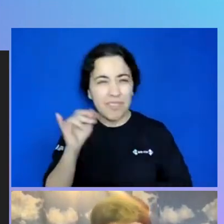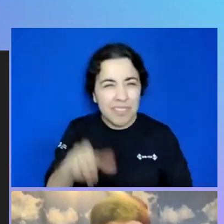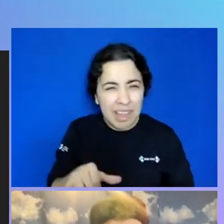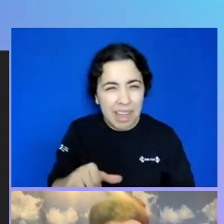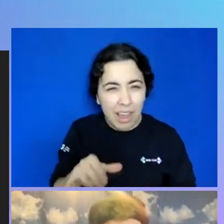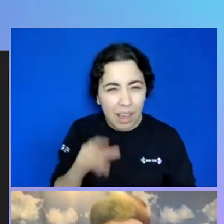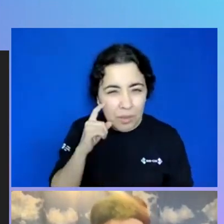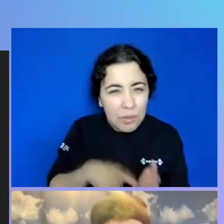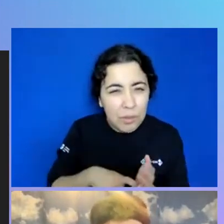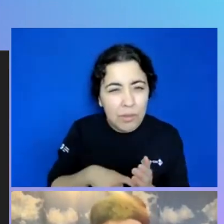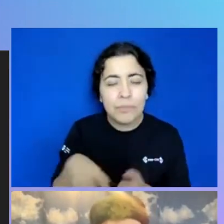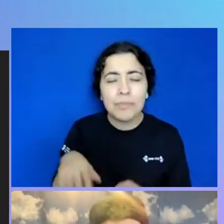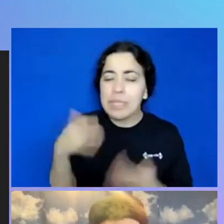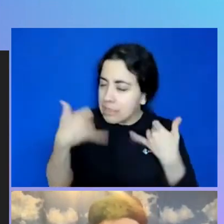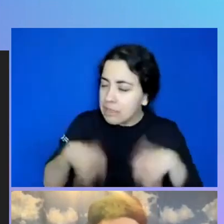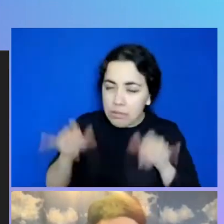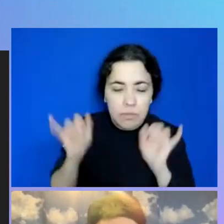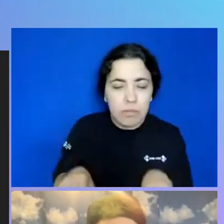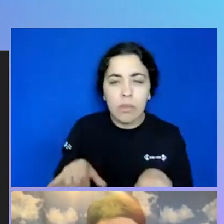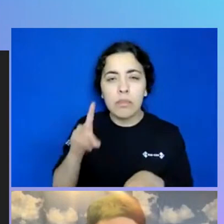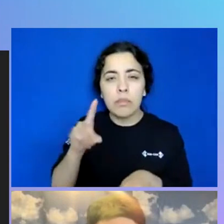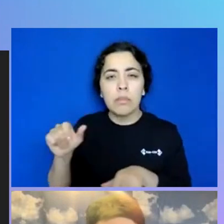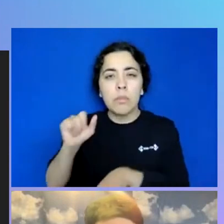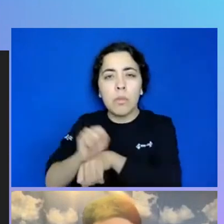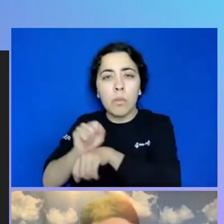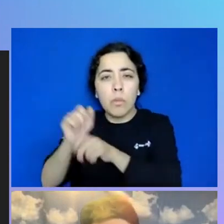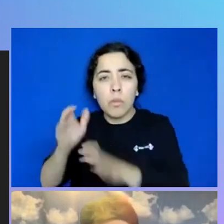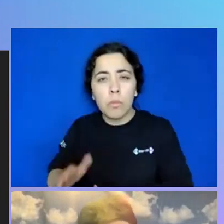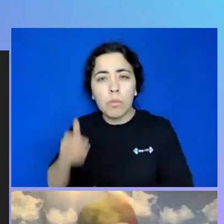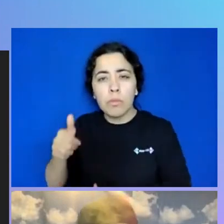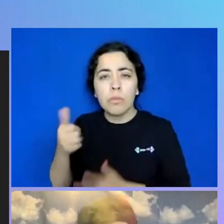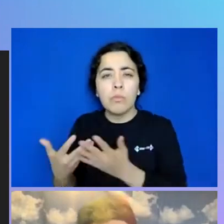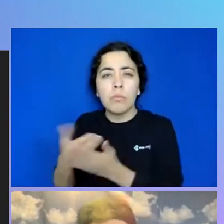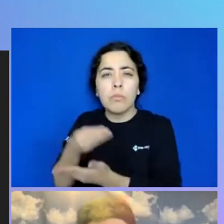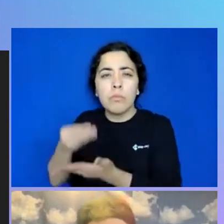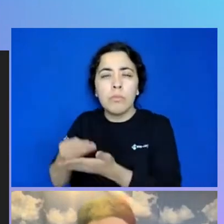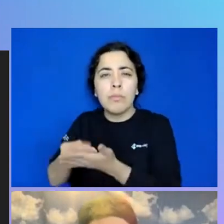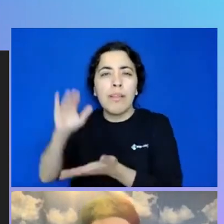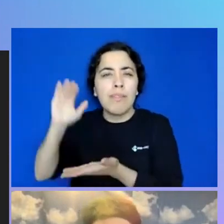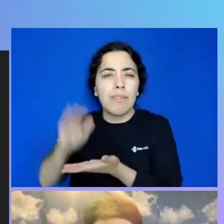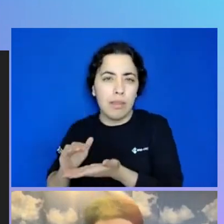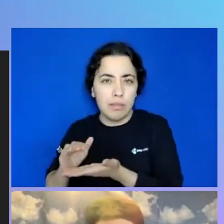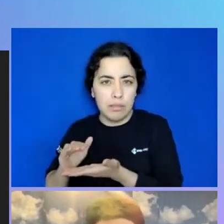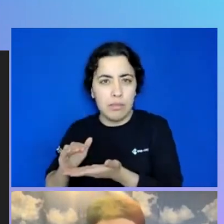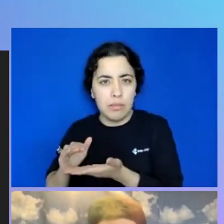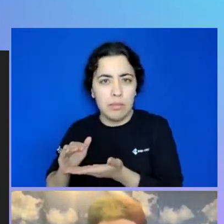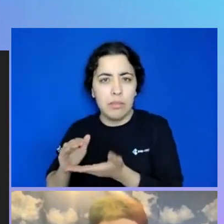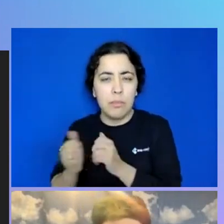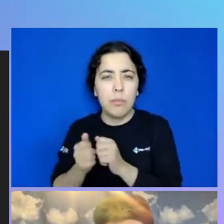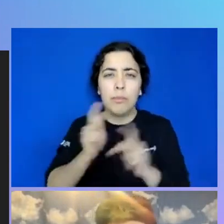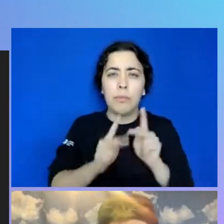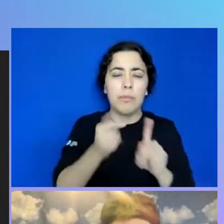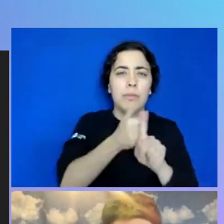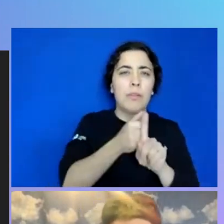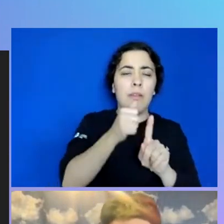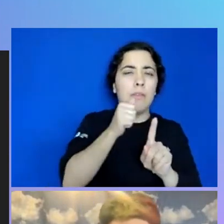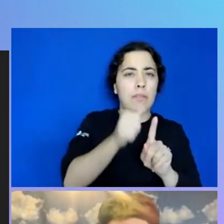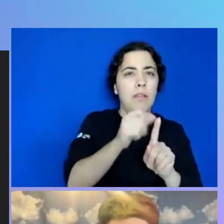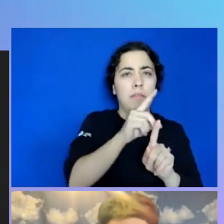less. There is still a disabled worker. Uh wage gap as well. So